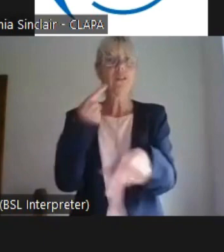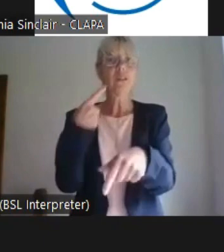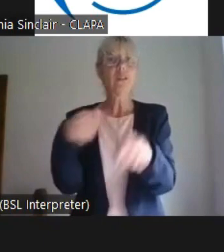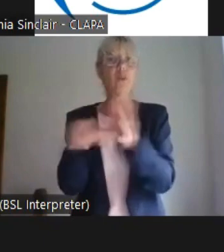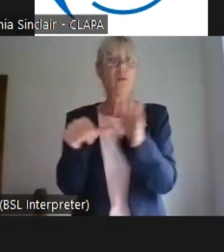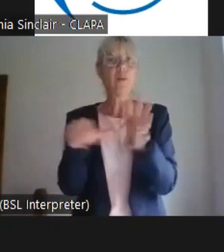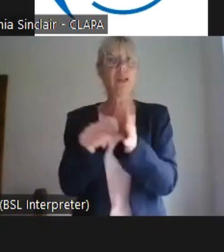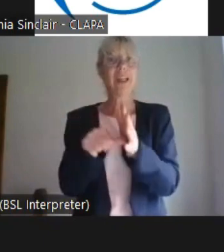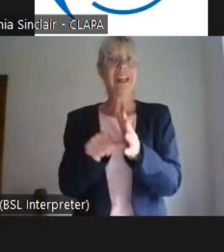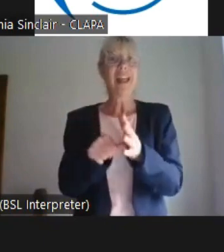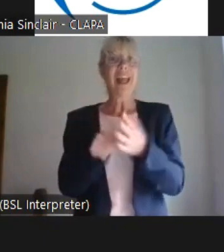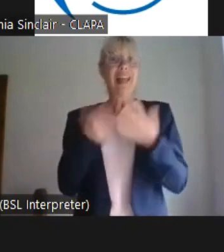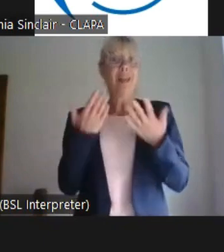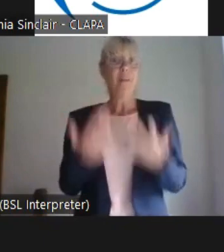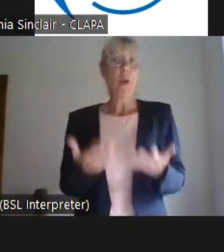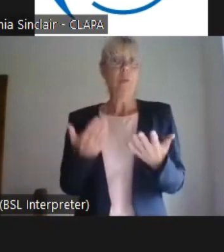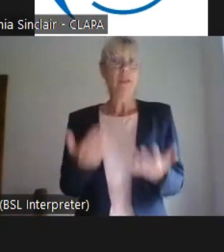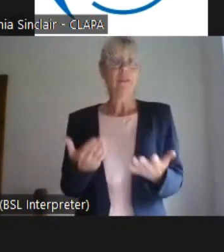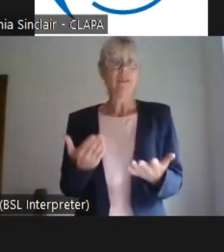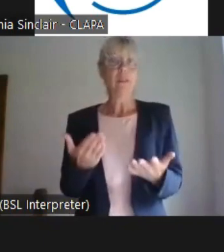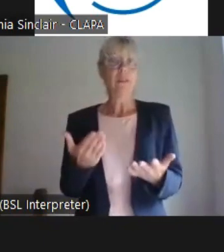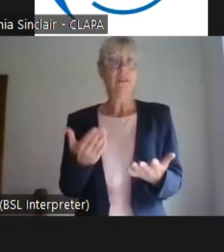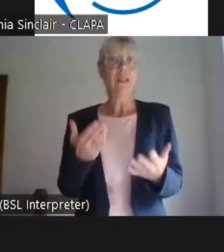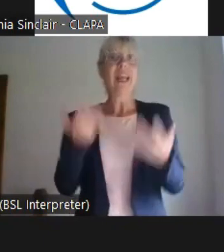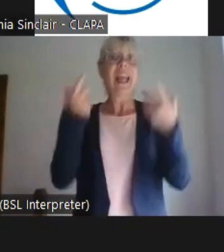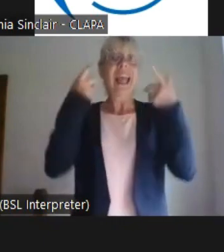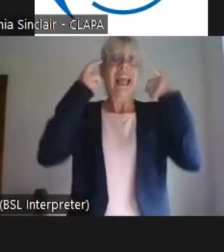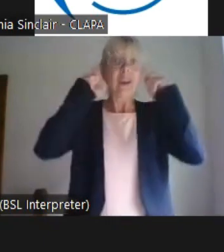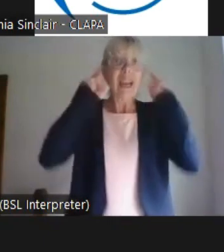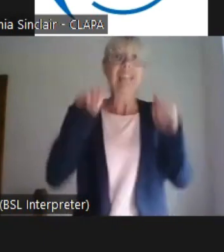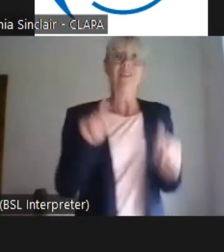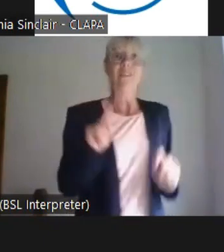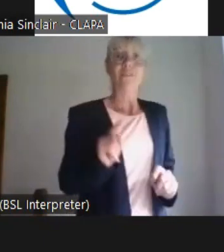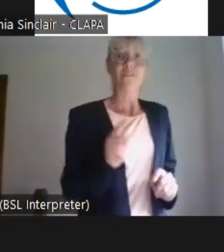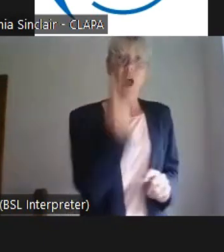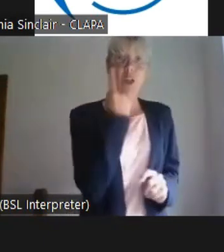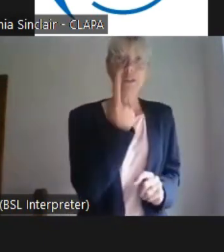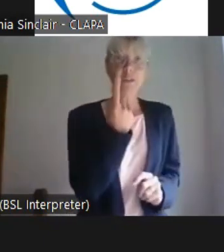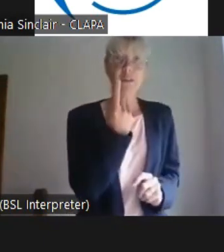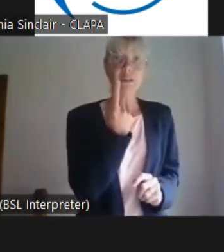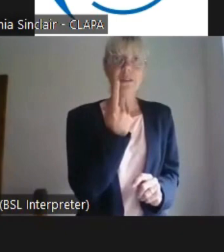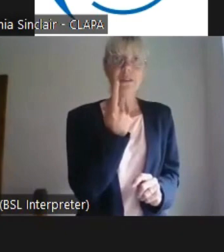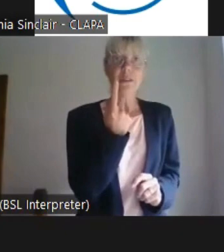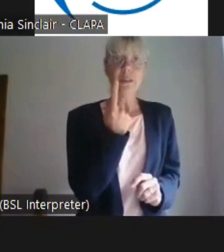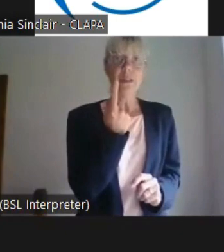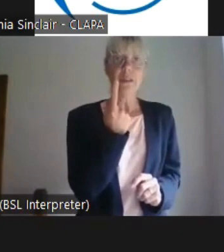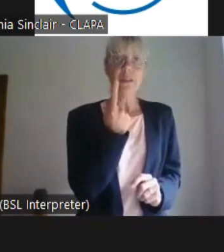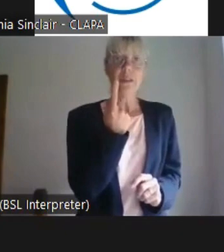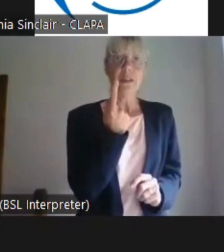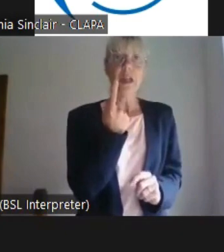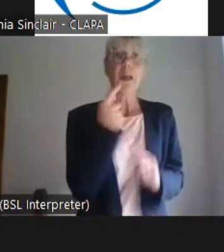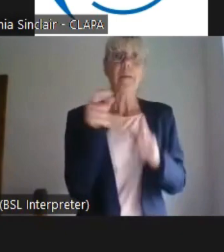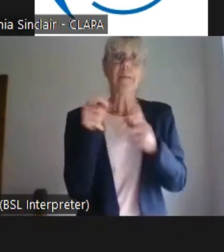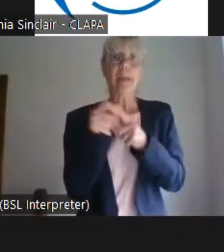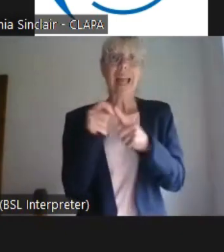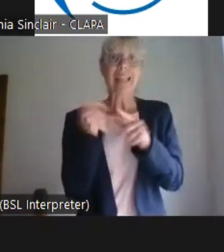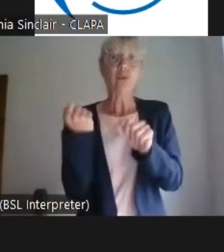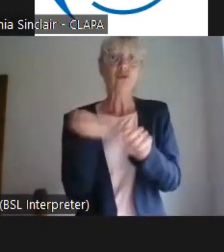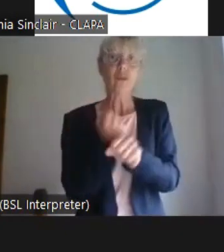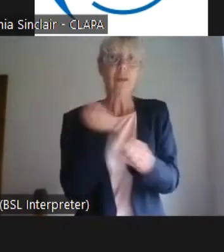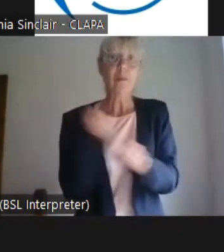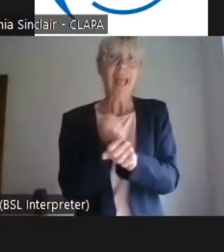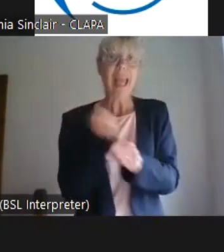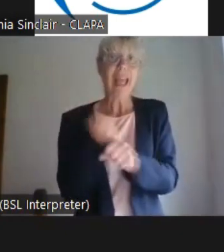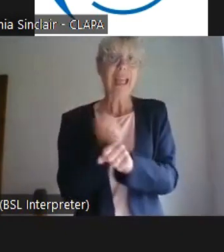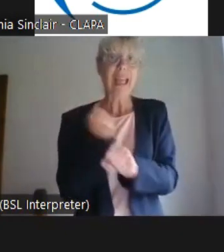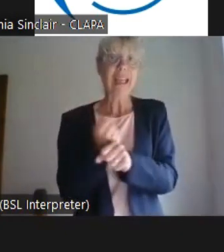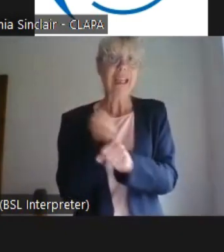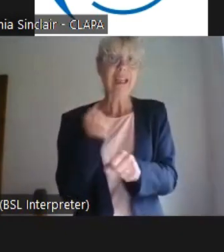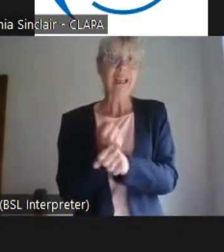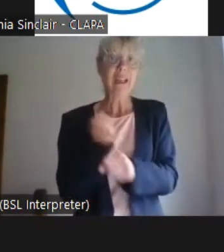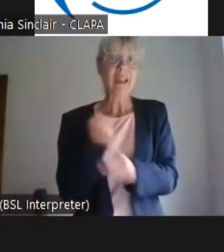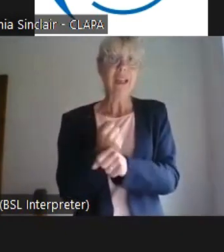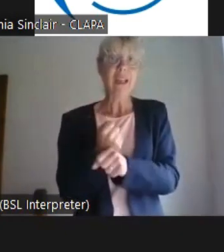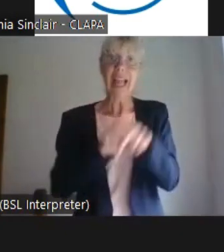summary is hearing aids as first line and let the pallets repair help to improve these taken tube